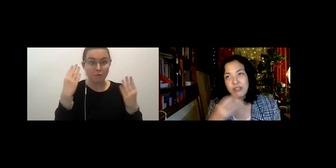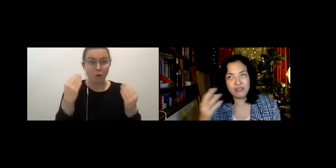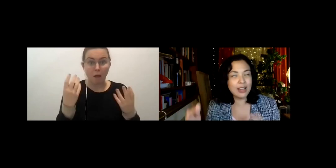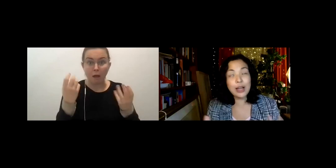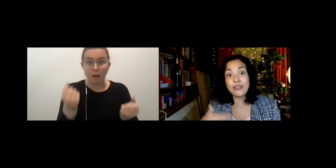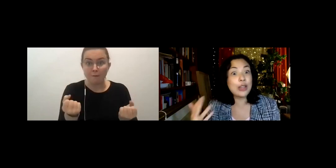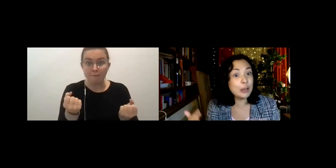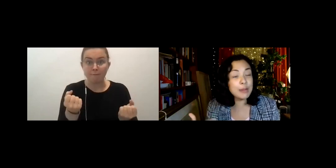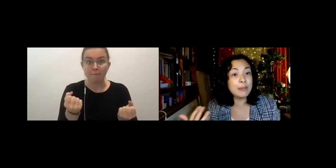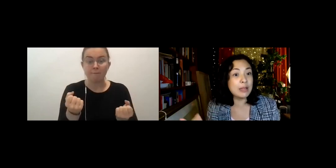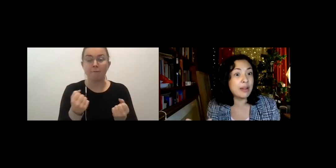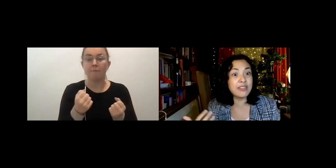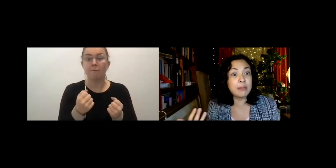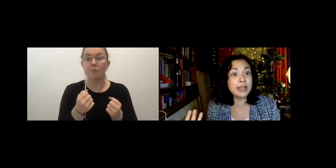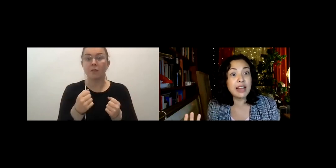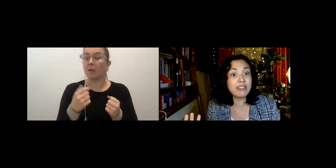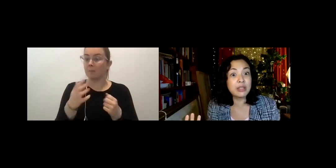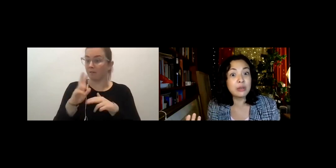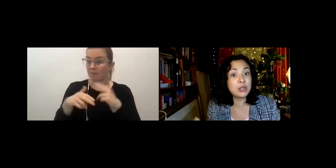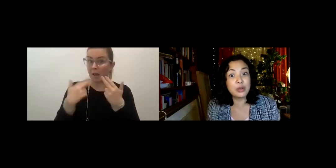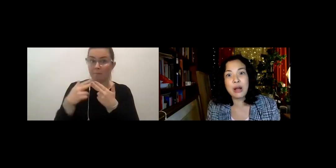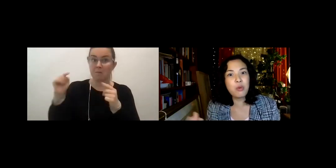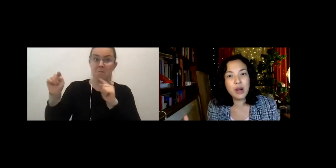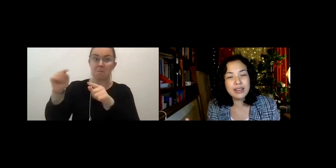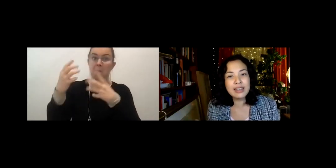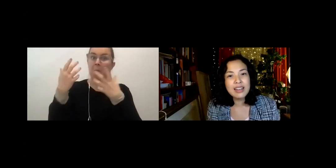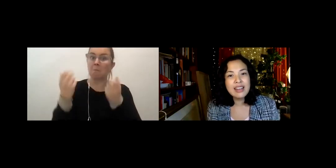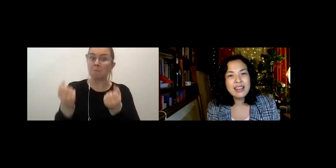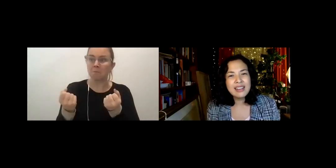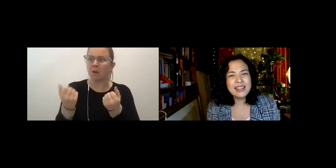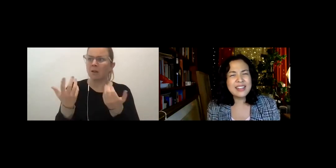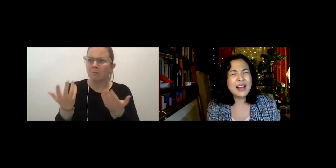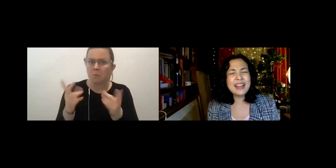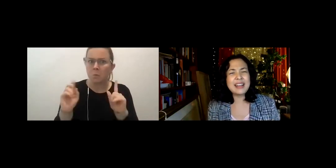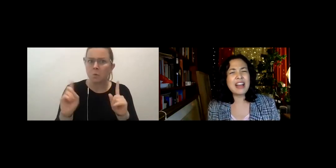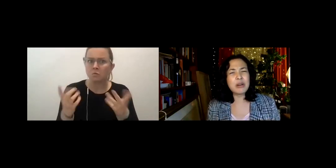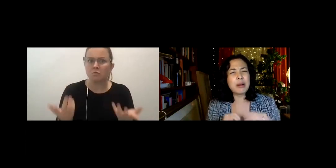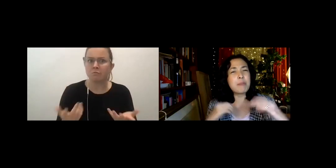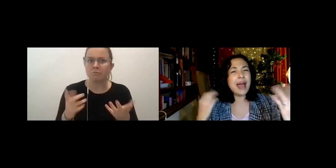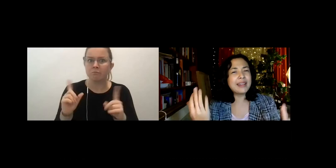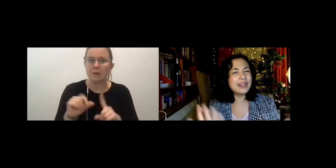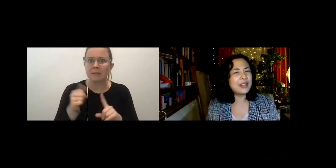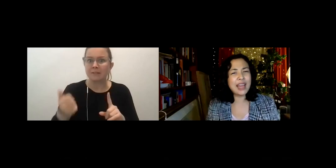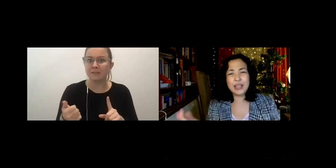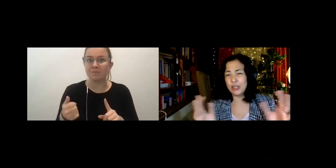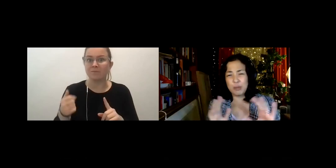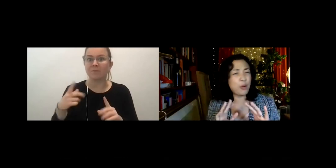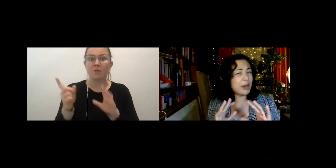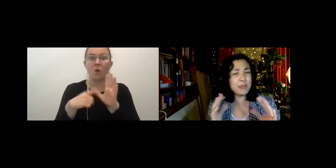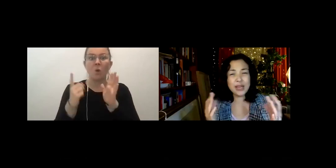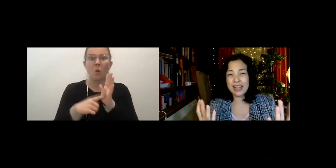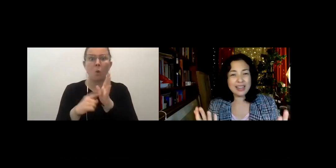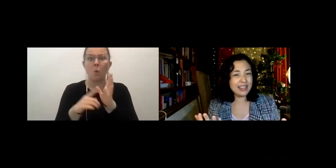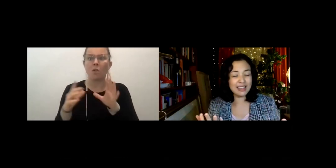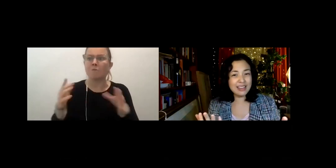A lot of other people in my family have it too, so now what?" It's not like everyone banded together to support me or anything.